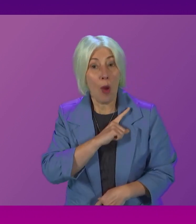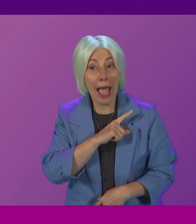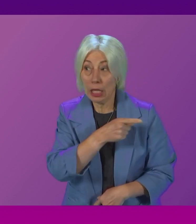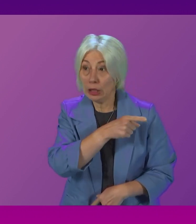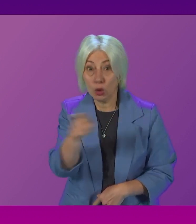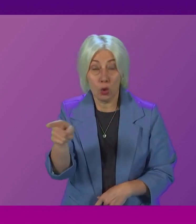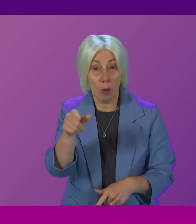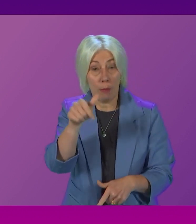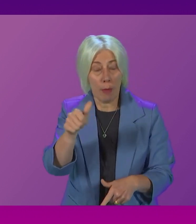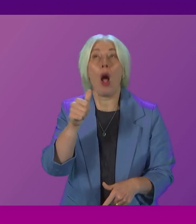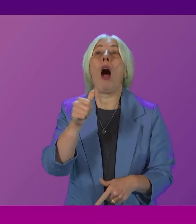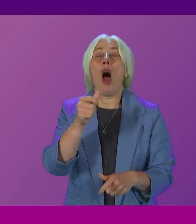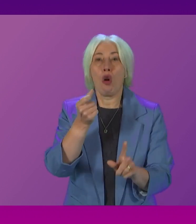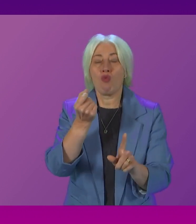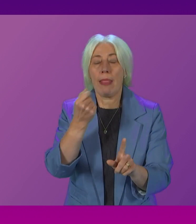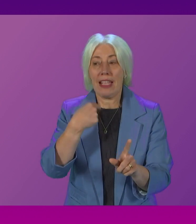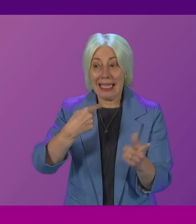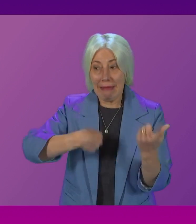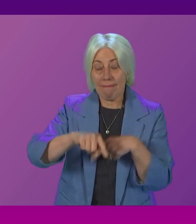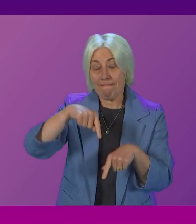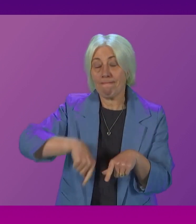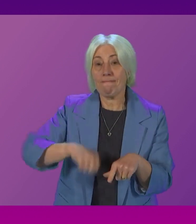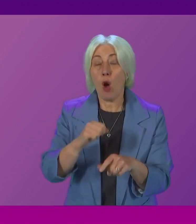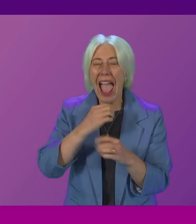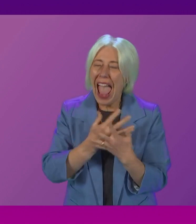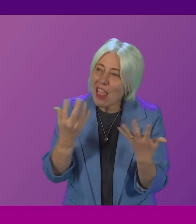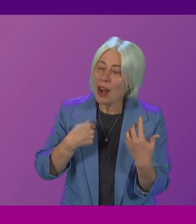clear signal that we will do everything within our power and resources—which have been expanded